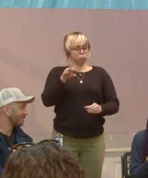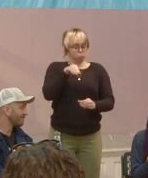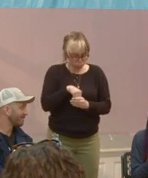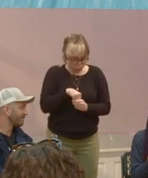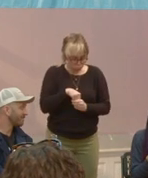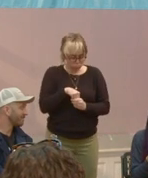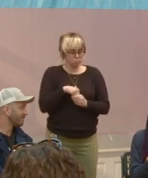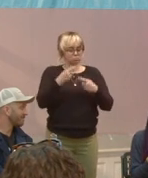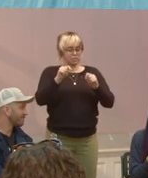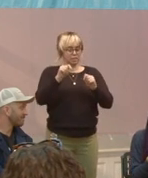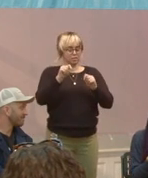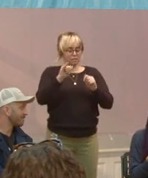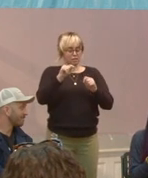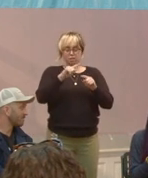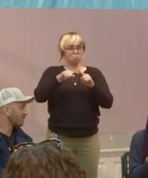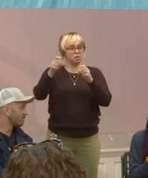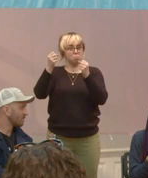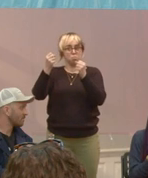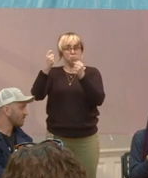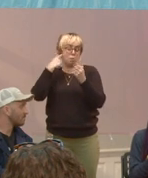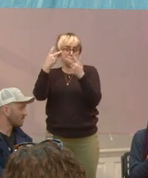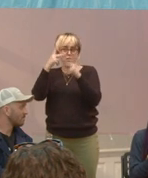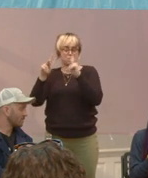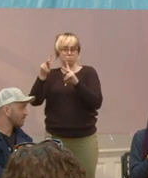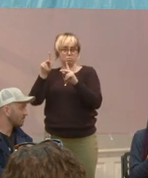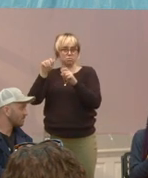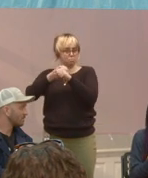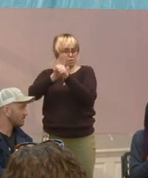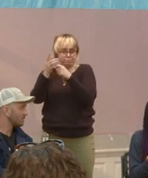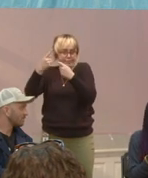for many people, the pandemic is still very real, that there is